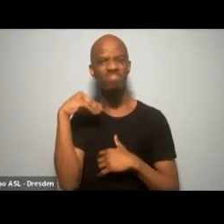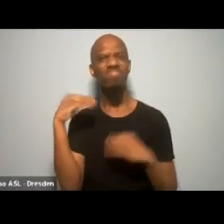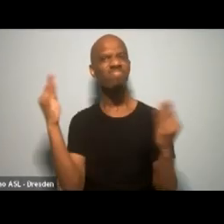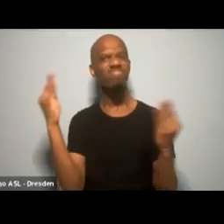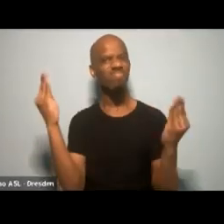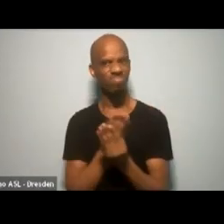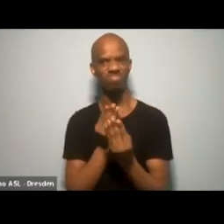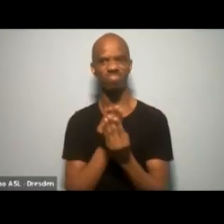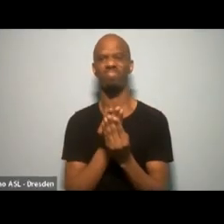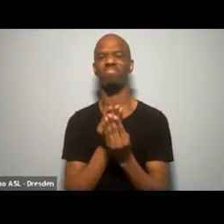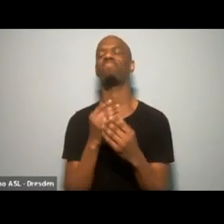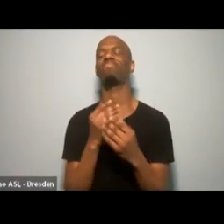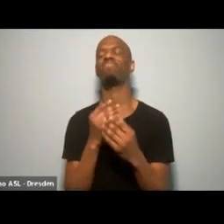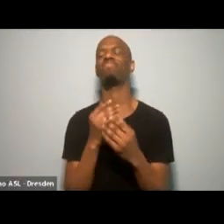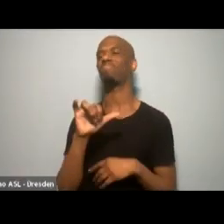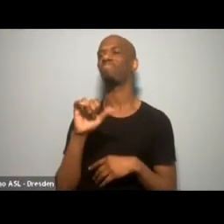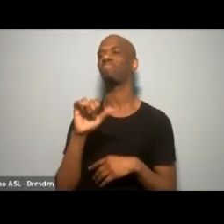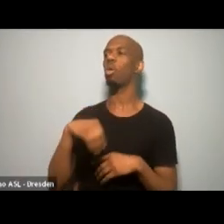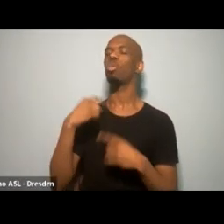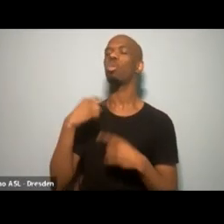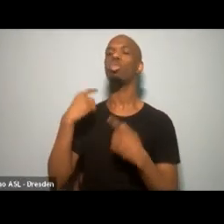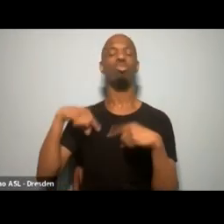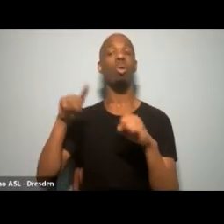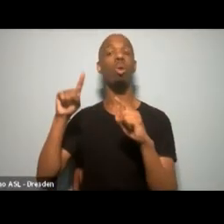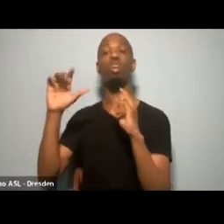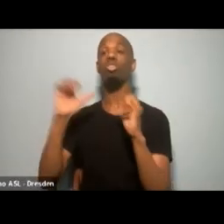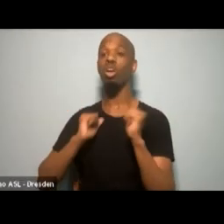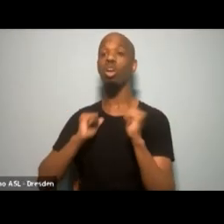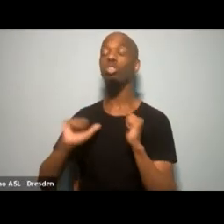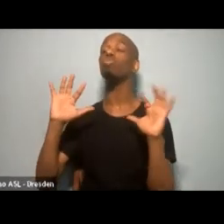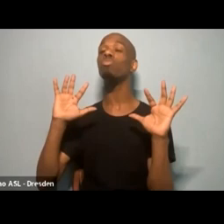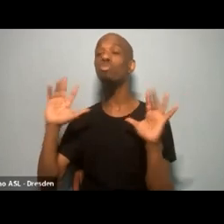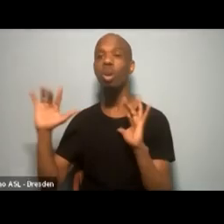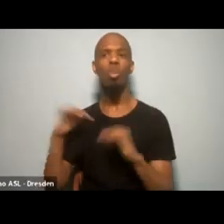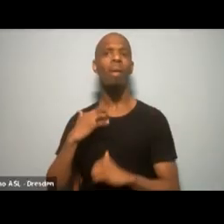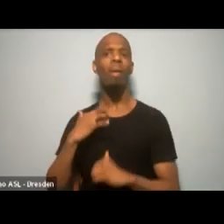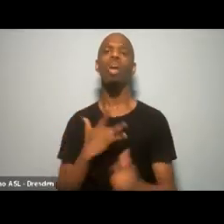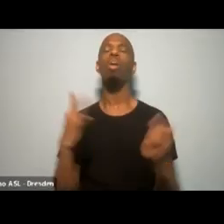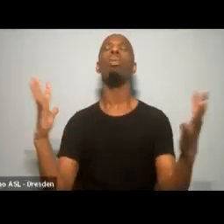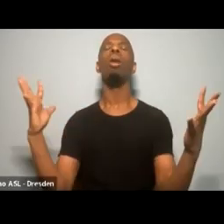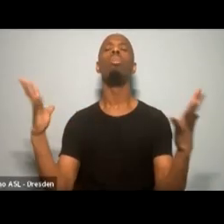and we interview people afterwards, and they say, "I didn't think such a thing was possible.